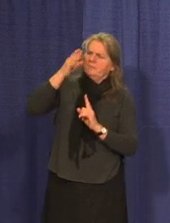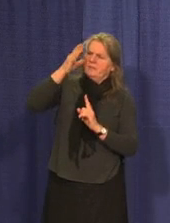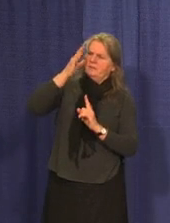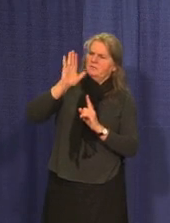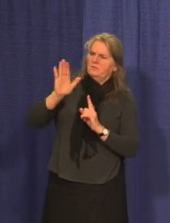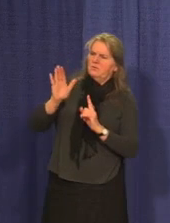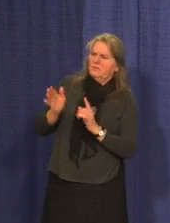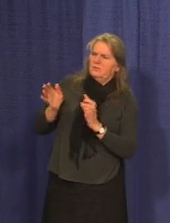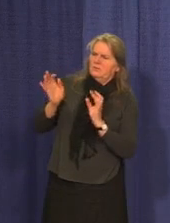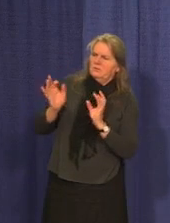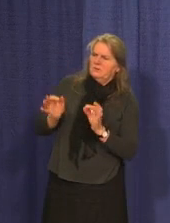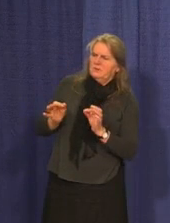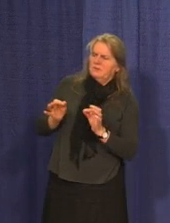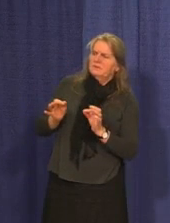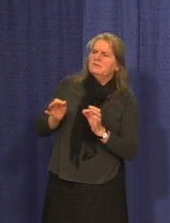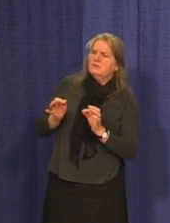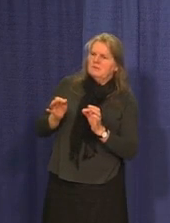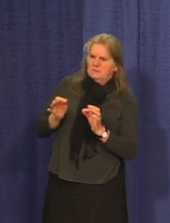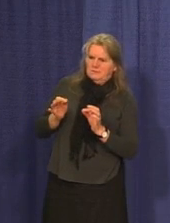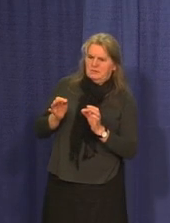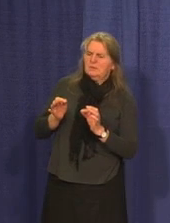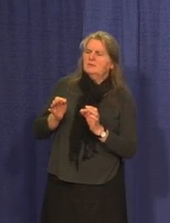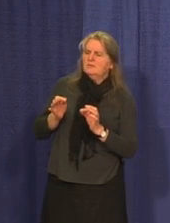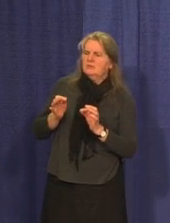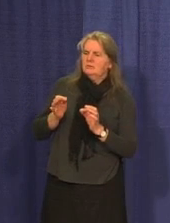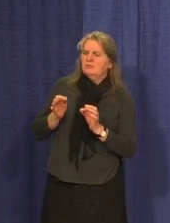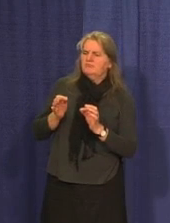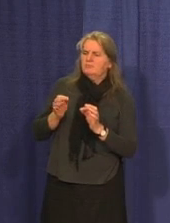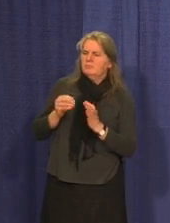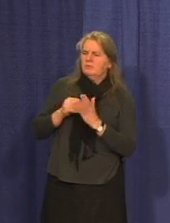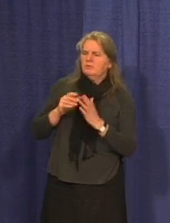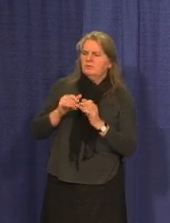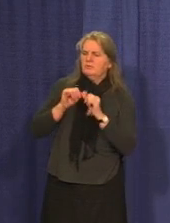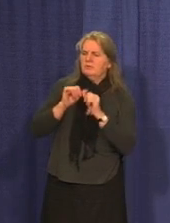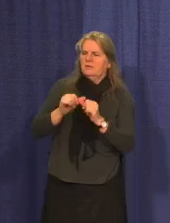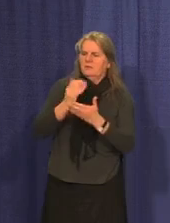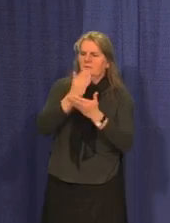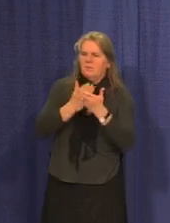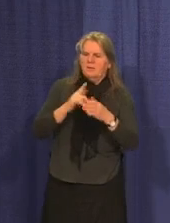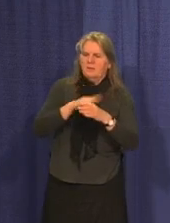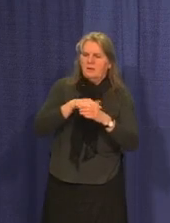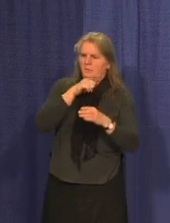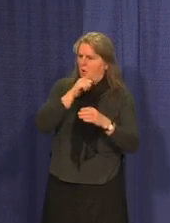parents the decision of keeping these students on a part-time